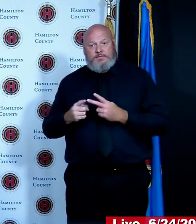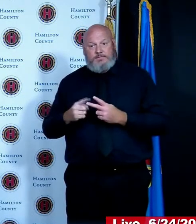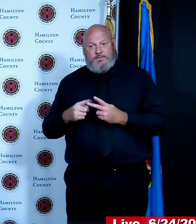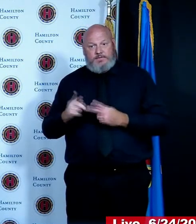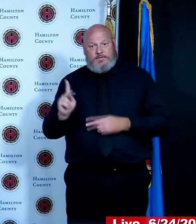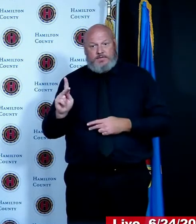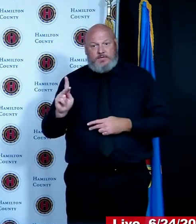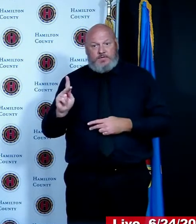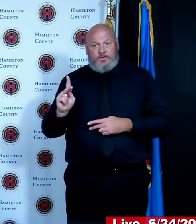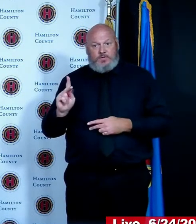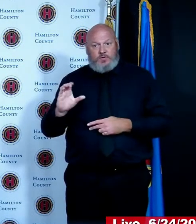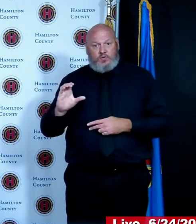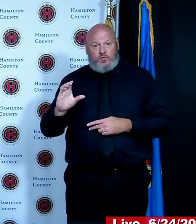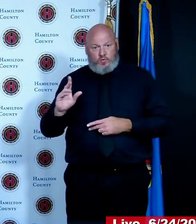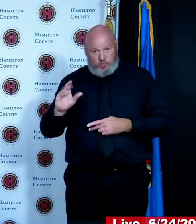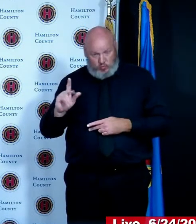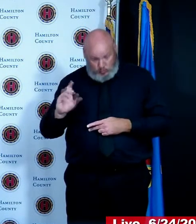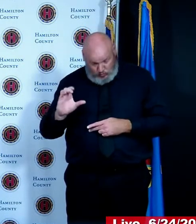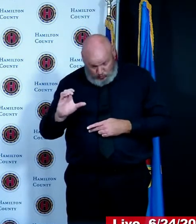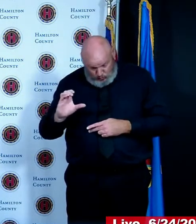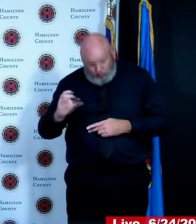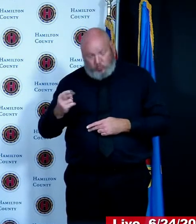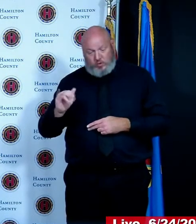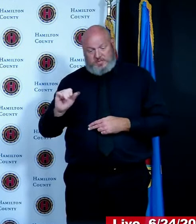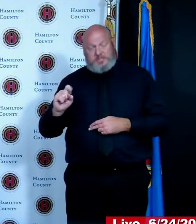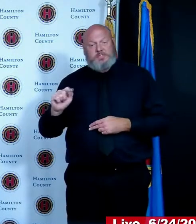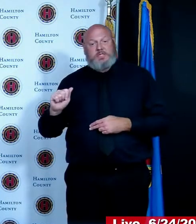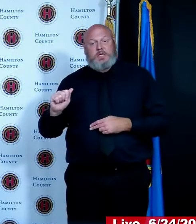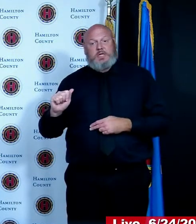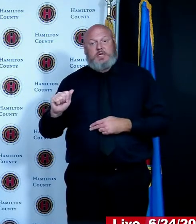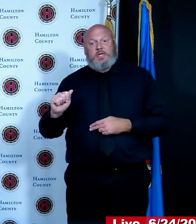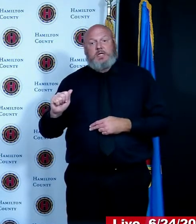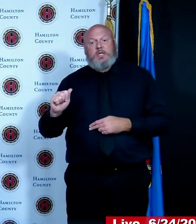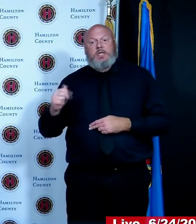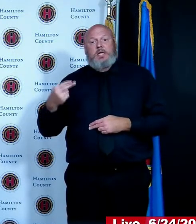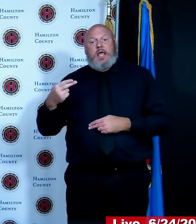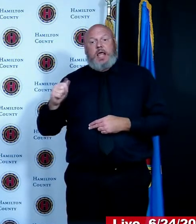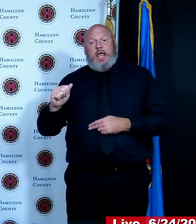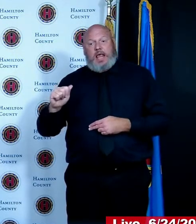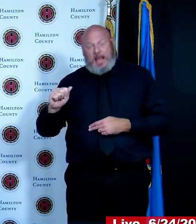rates and and remember we're always concerned about hospital capacity we've